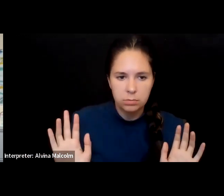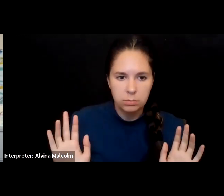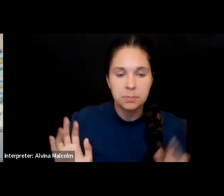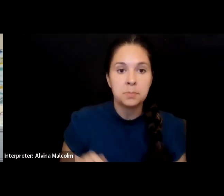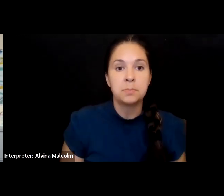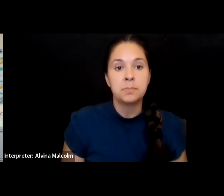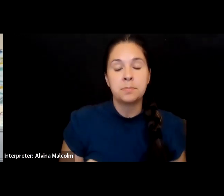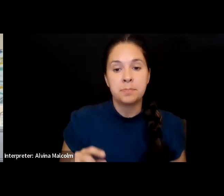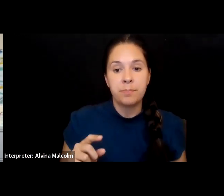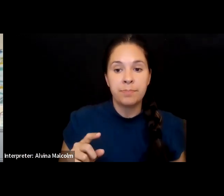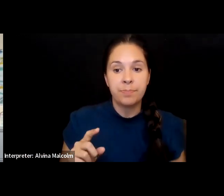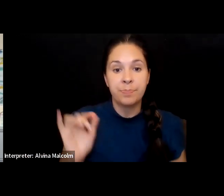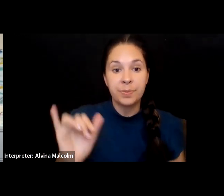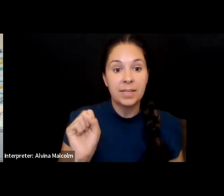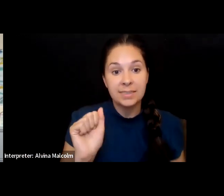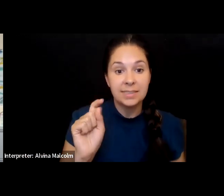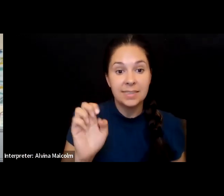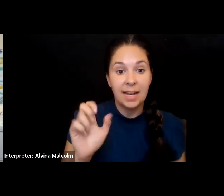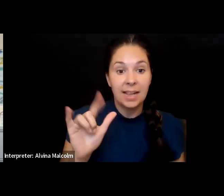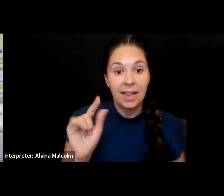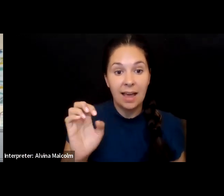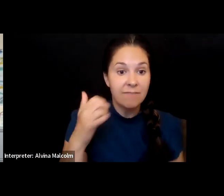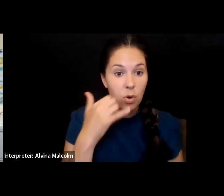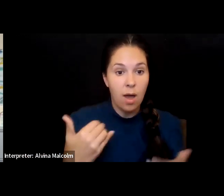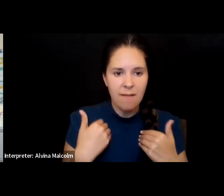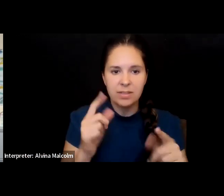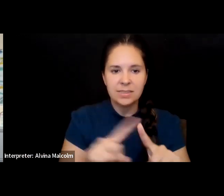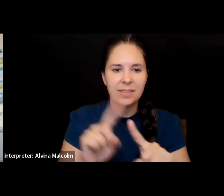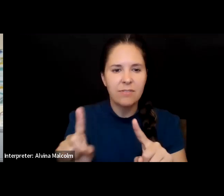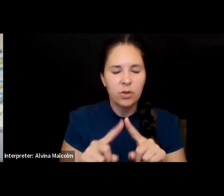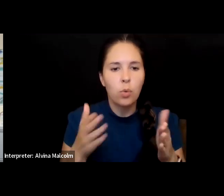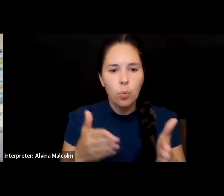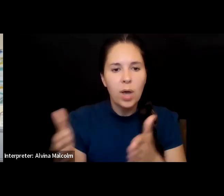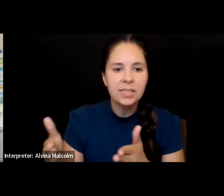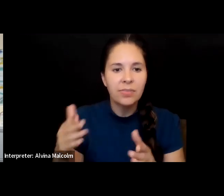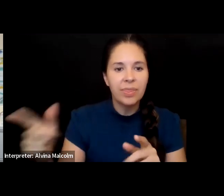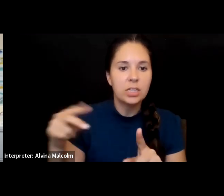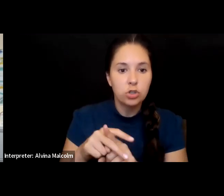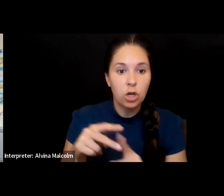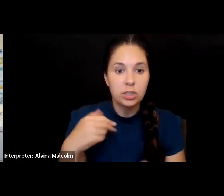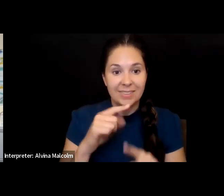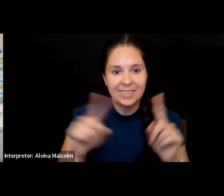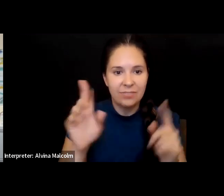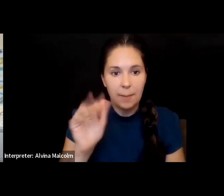quick. They all have new SIM in it and we activate them that way if there's a